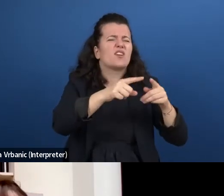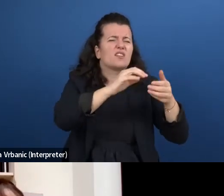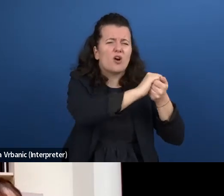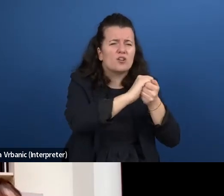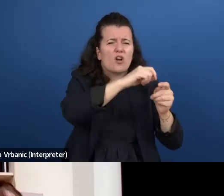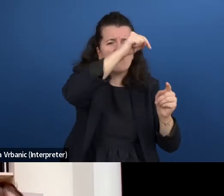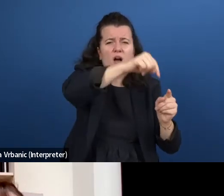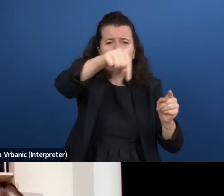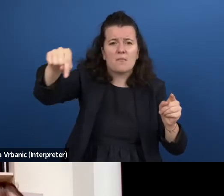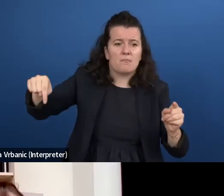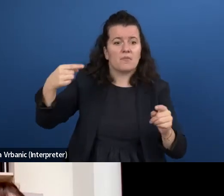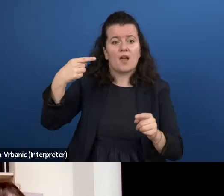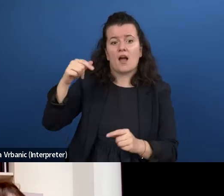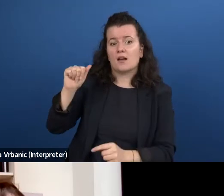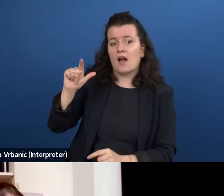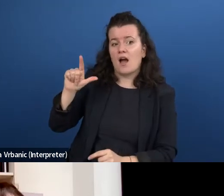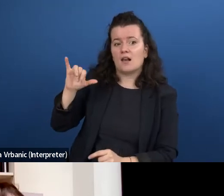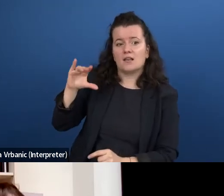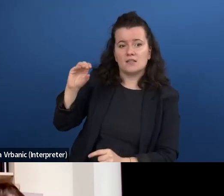they all participated, but also from organisations